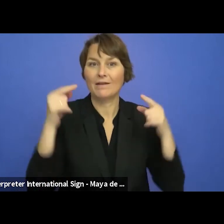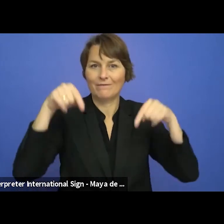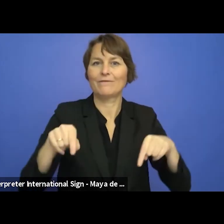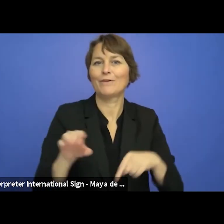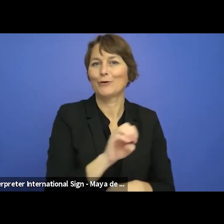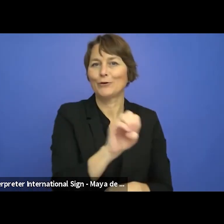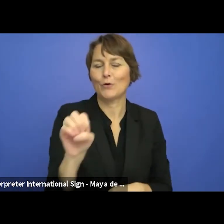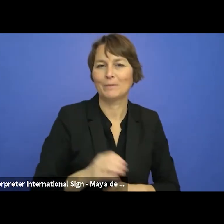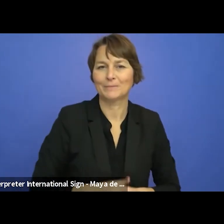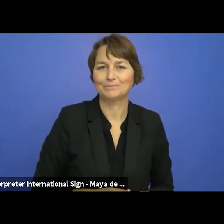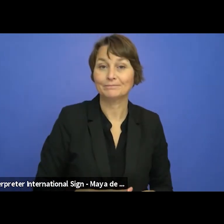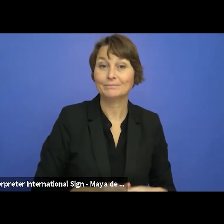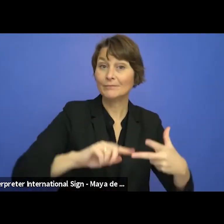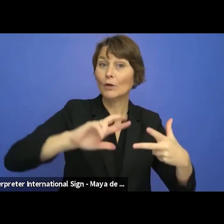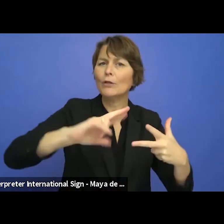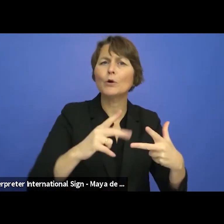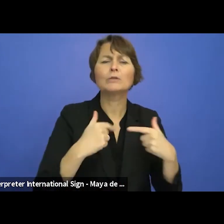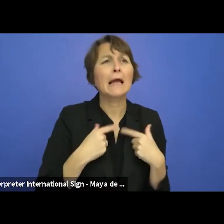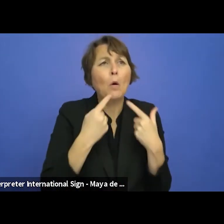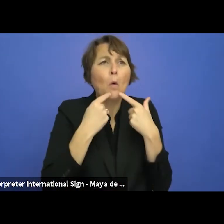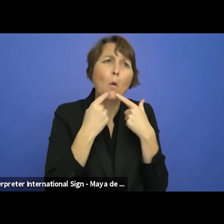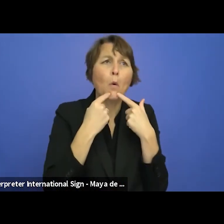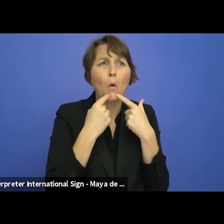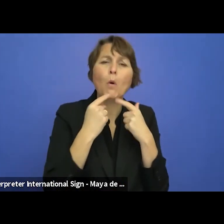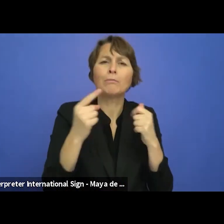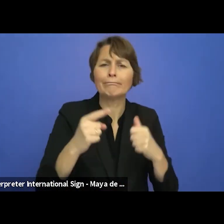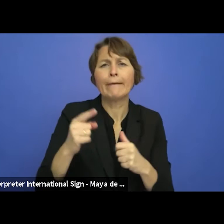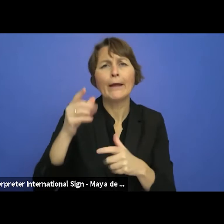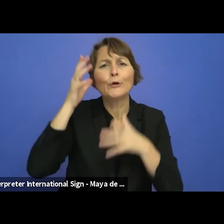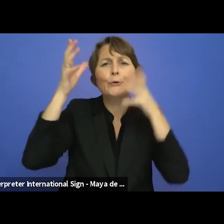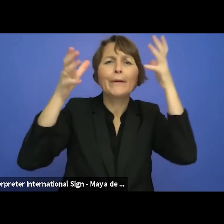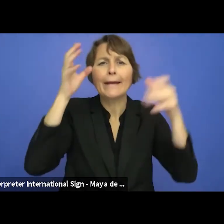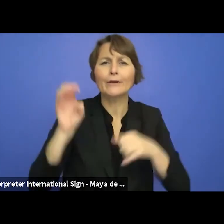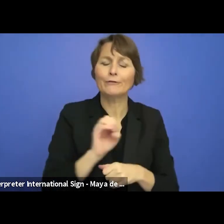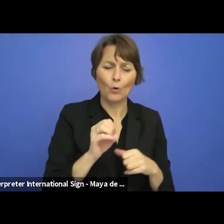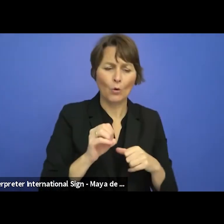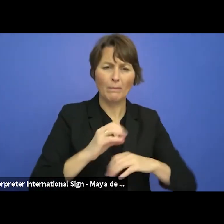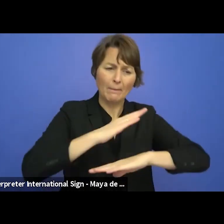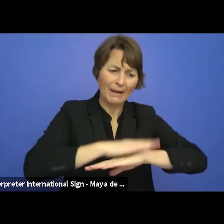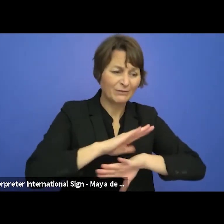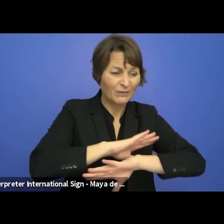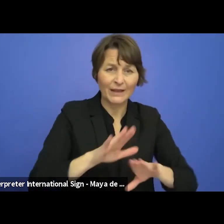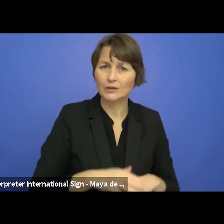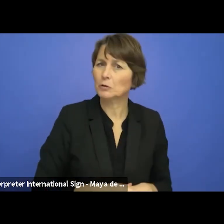to stop to Creative Europe, not only to stop to the Creative Unite Platform, we need to think